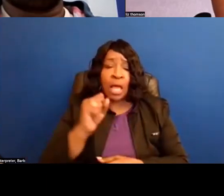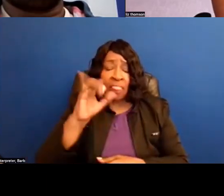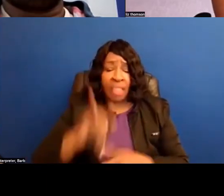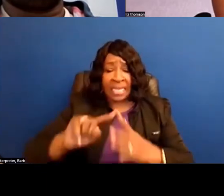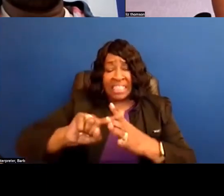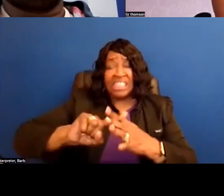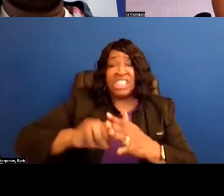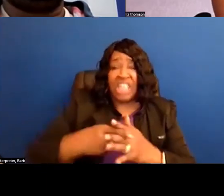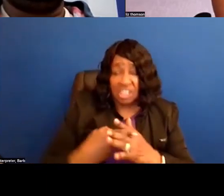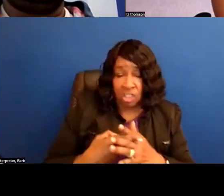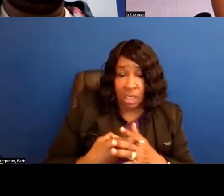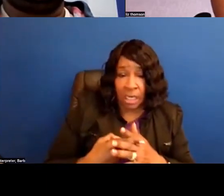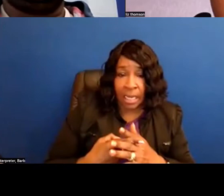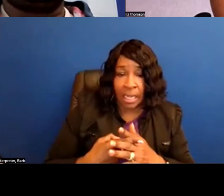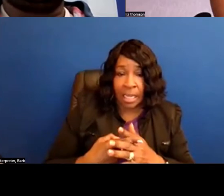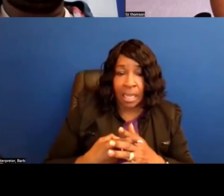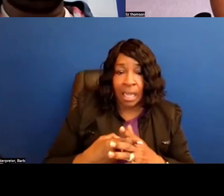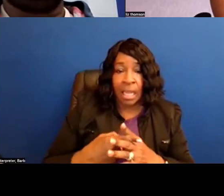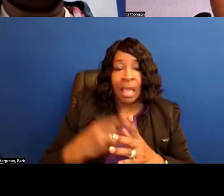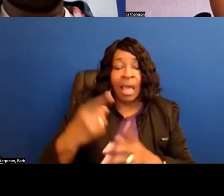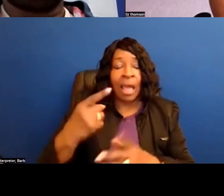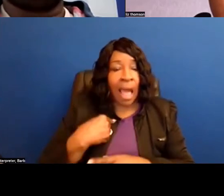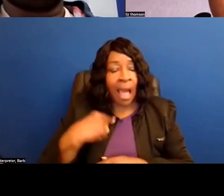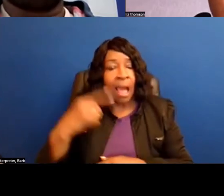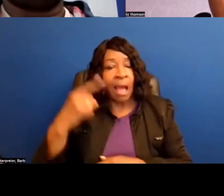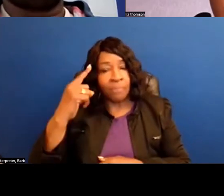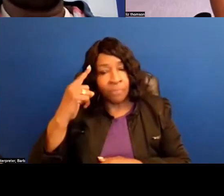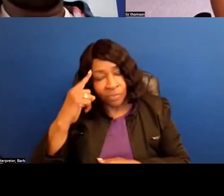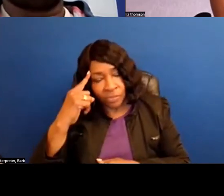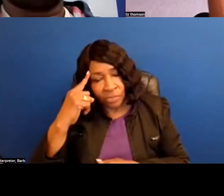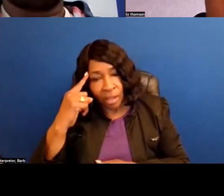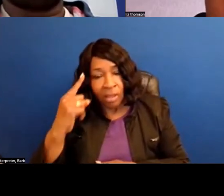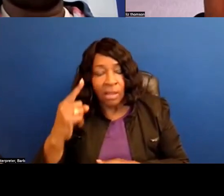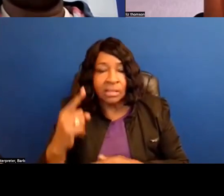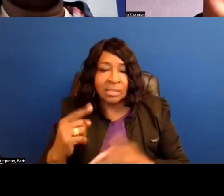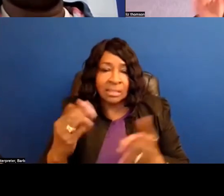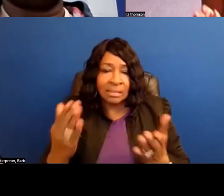I thought DRCs bad, DCC's good,